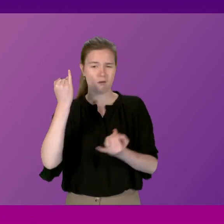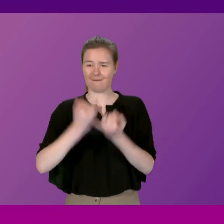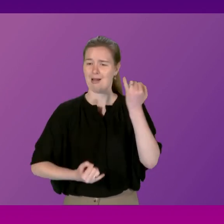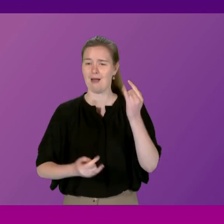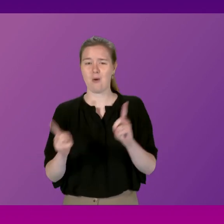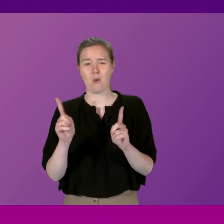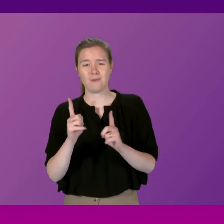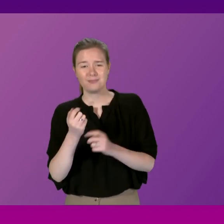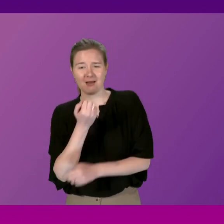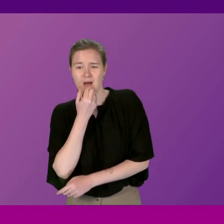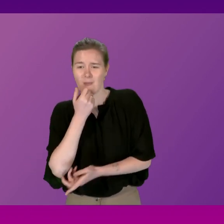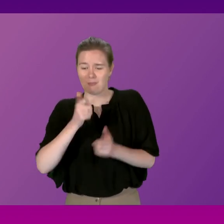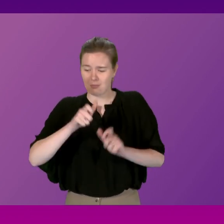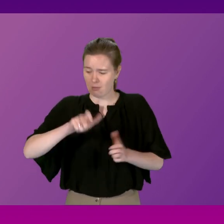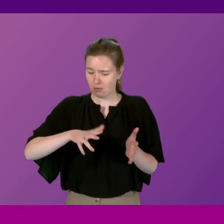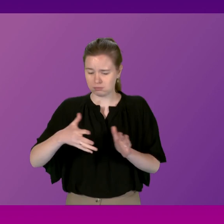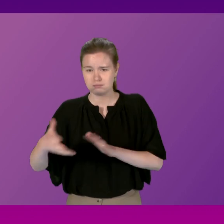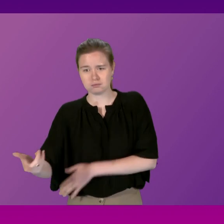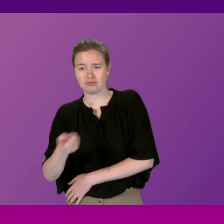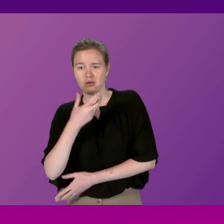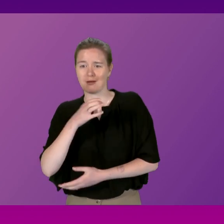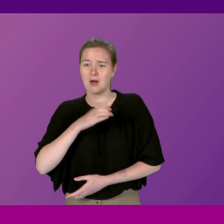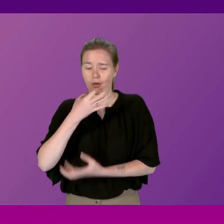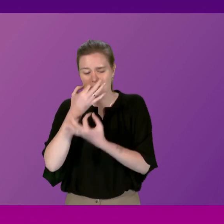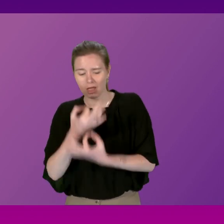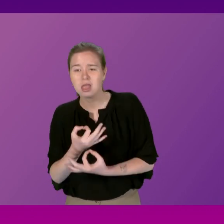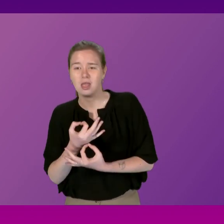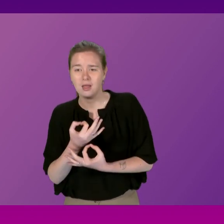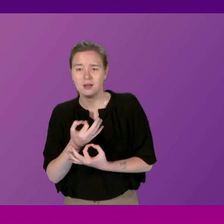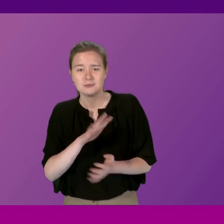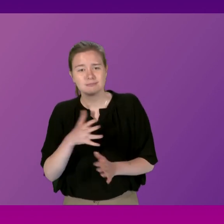shameful number of lives lost to drug and alcohol addiction.